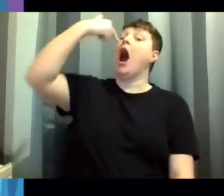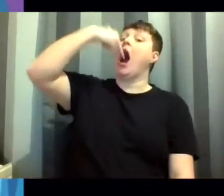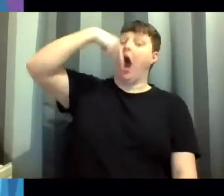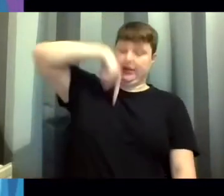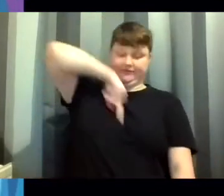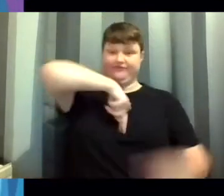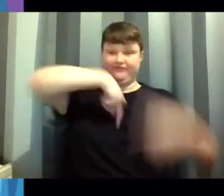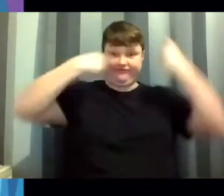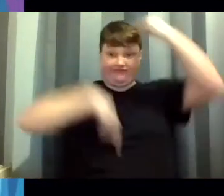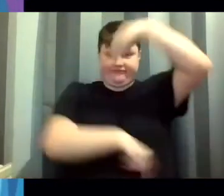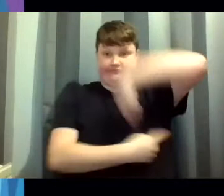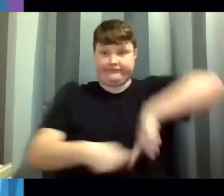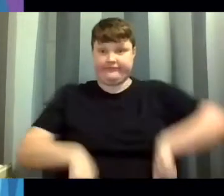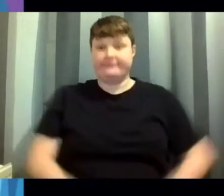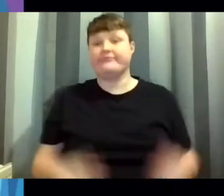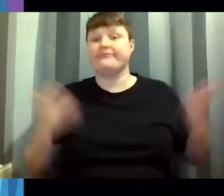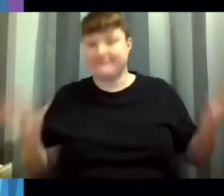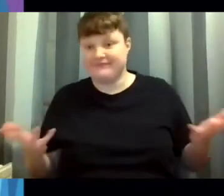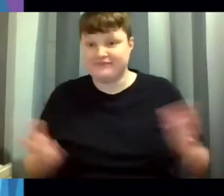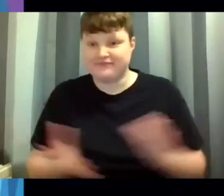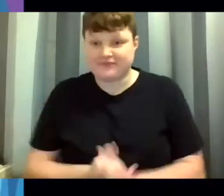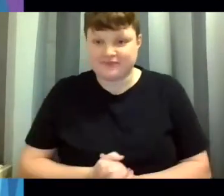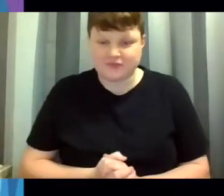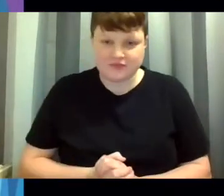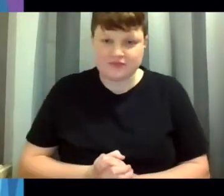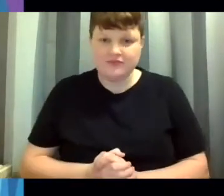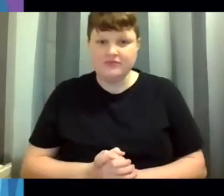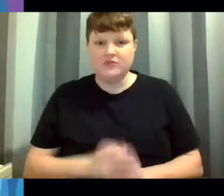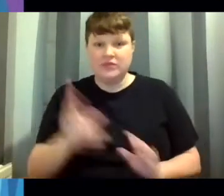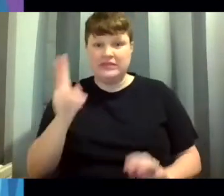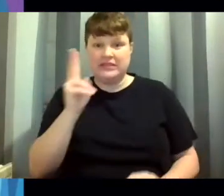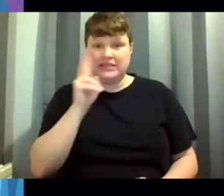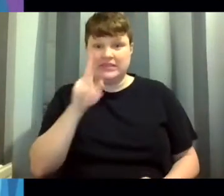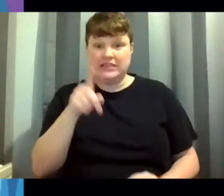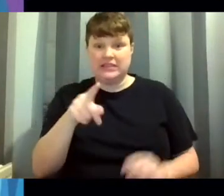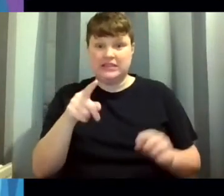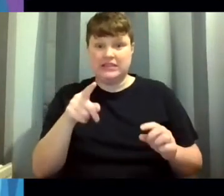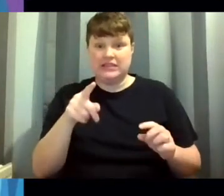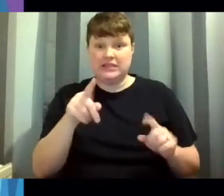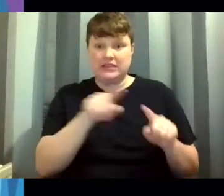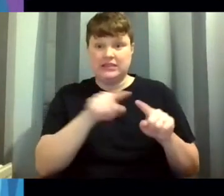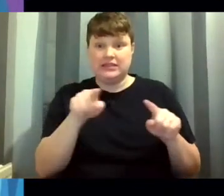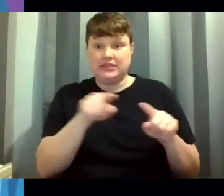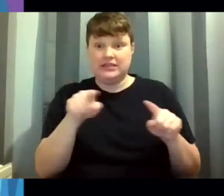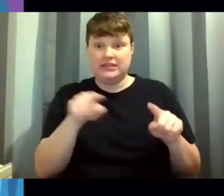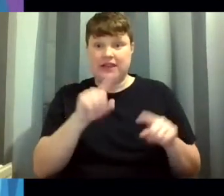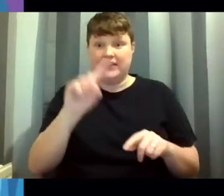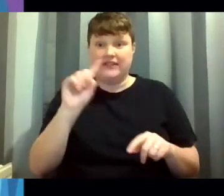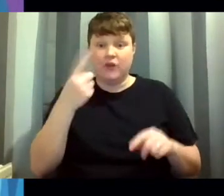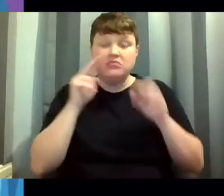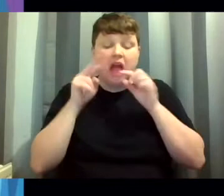and, initially, these instruments (here) were used to peer inside inside the body.